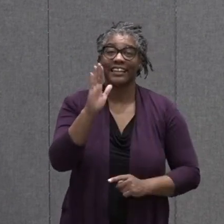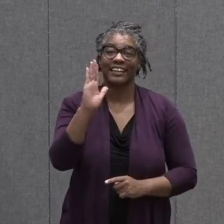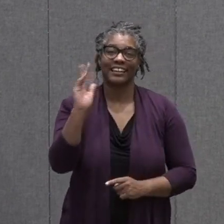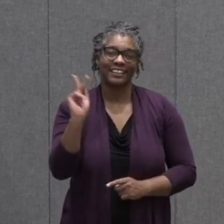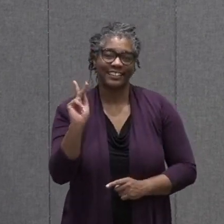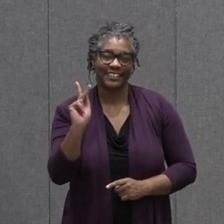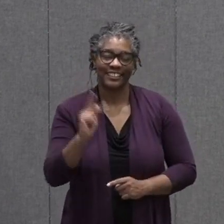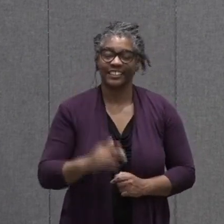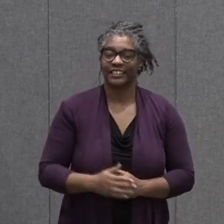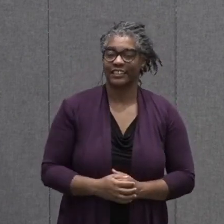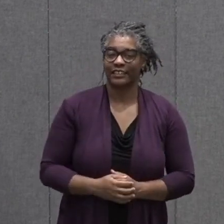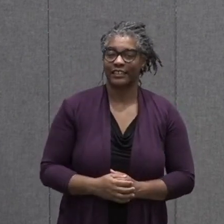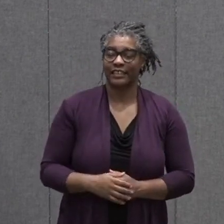T top tuh.